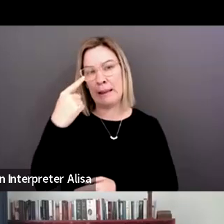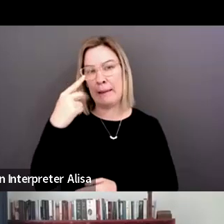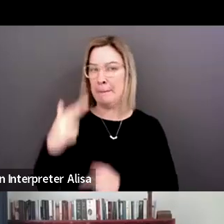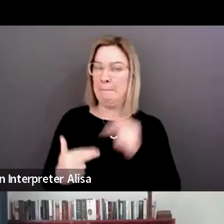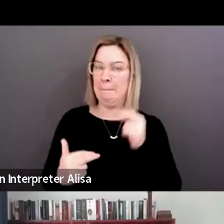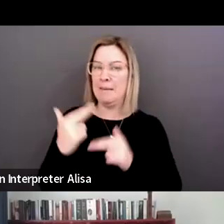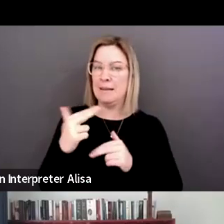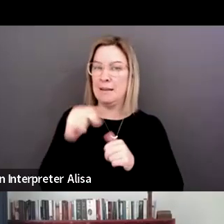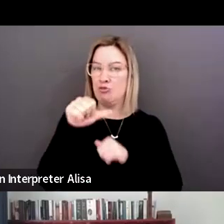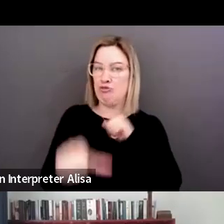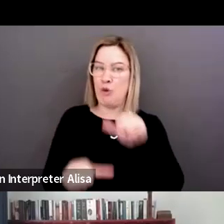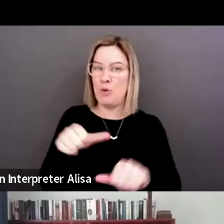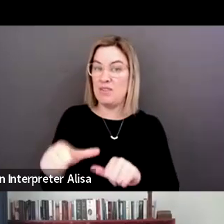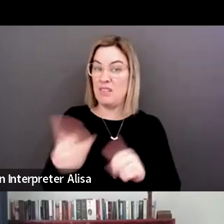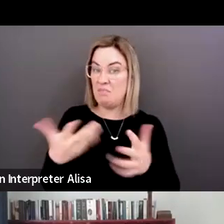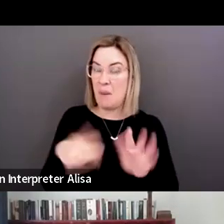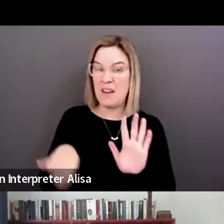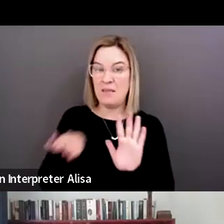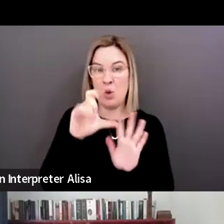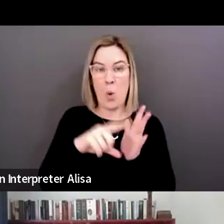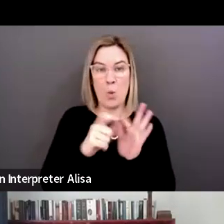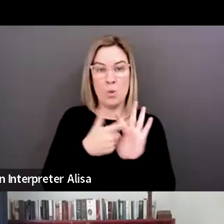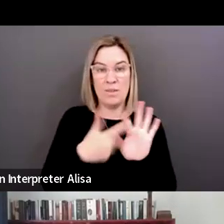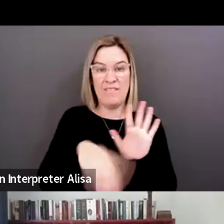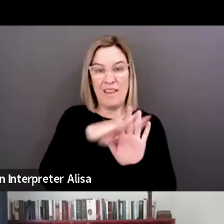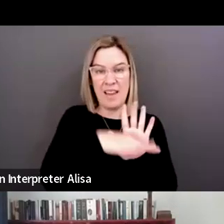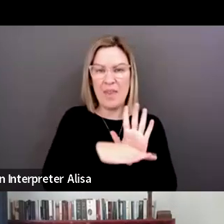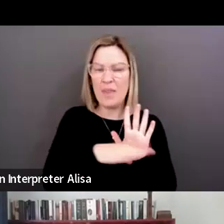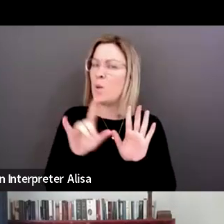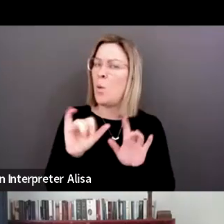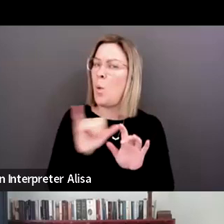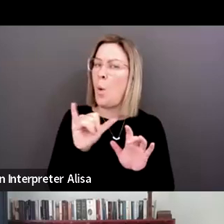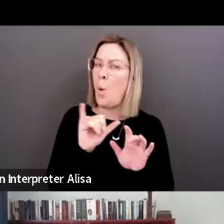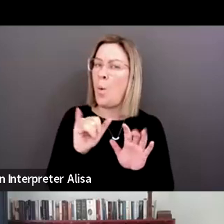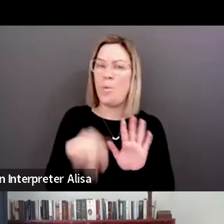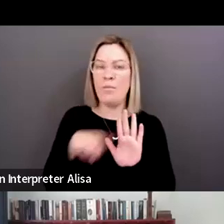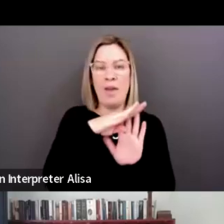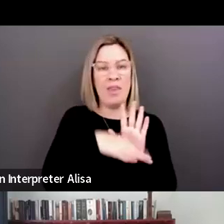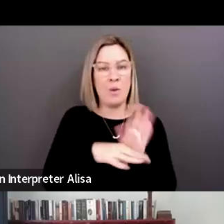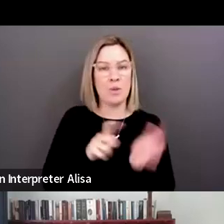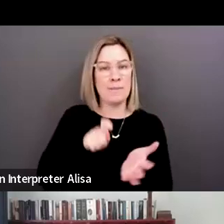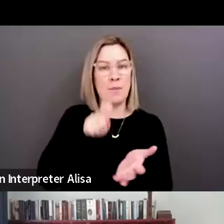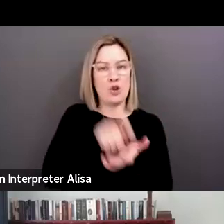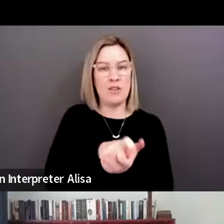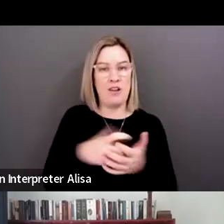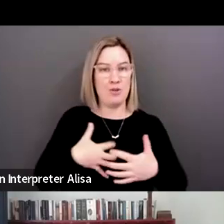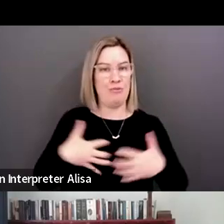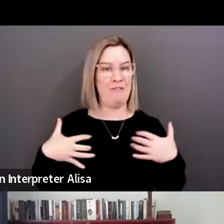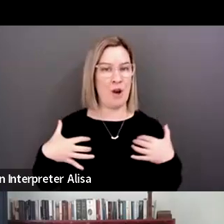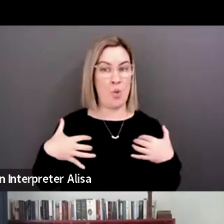Alex first. Hi. I think, having - building a process around whether it's